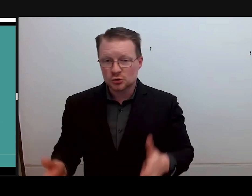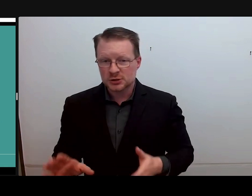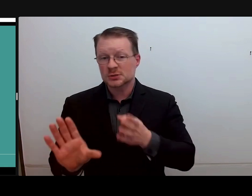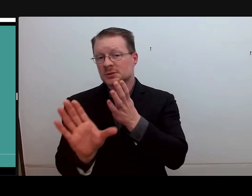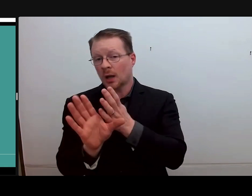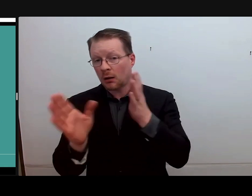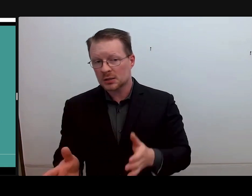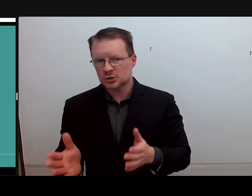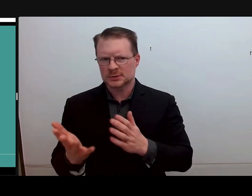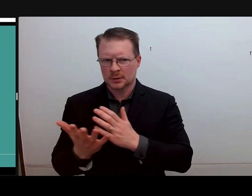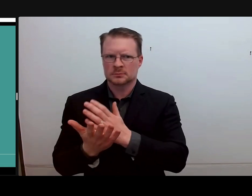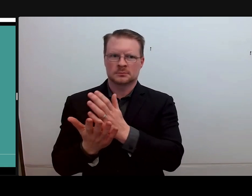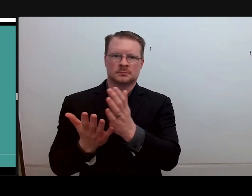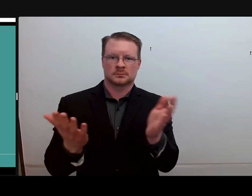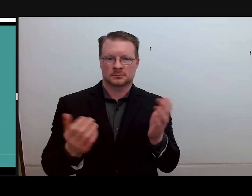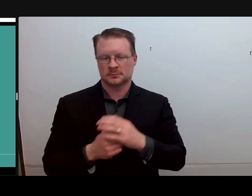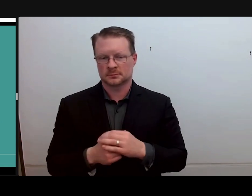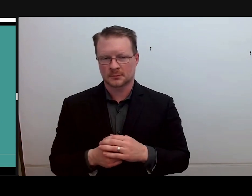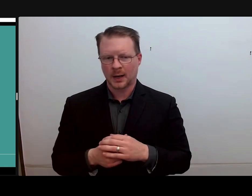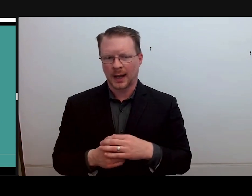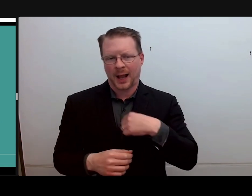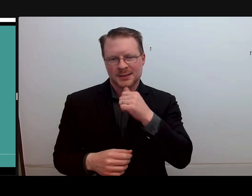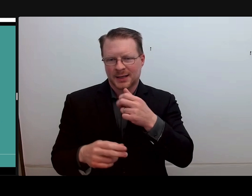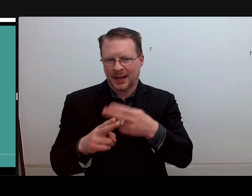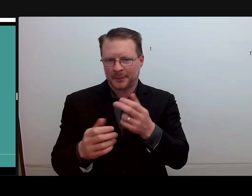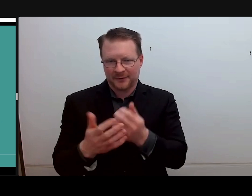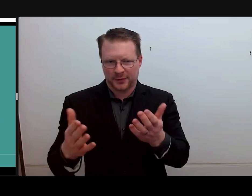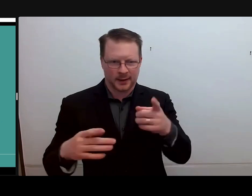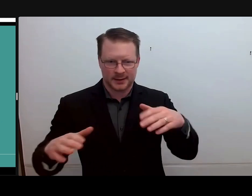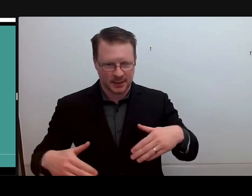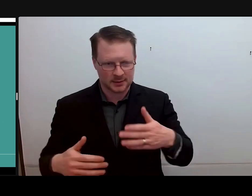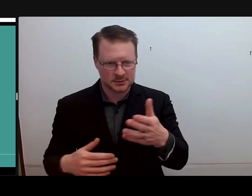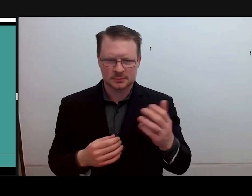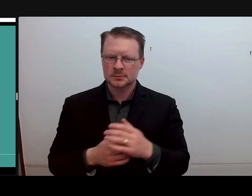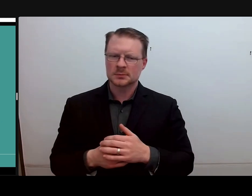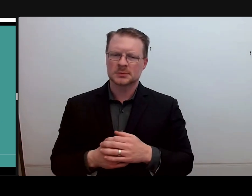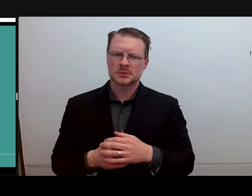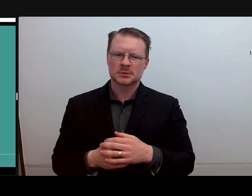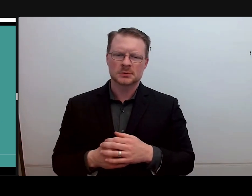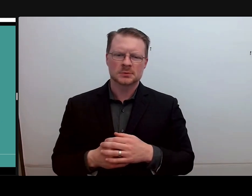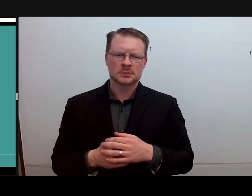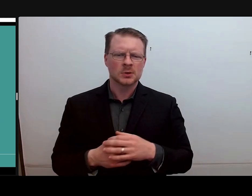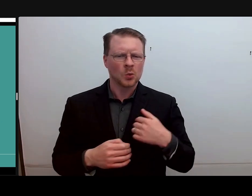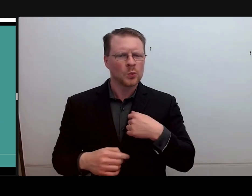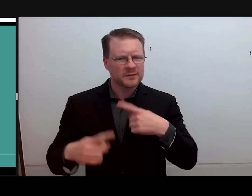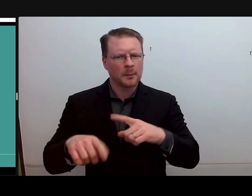pediatricians, psychologists, and a variety of healthcare fields. I haven't even named everything yet.